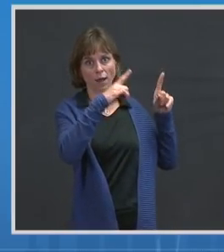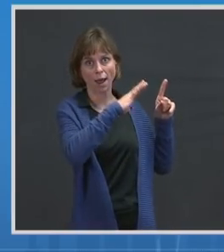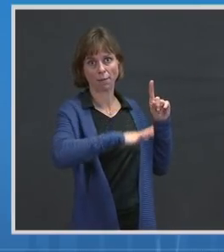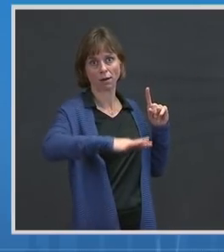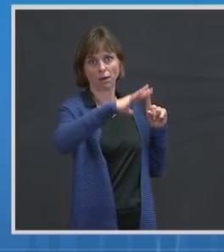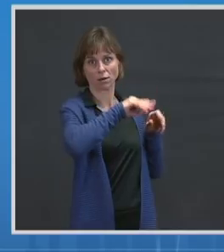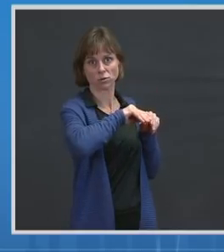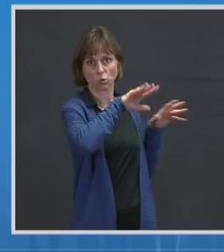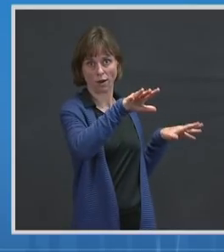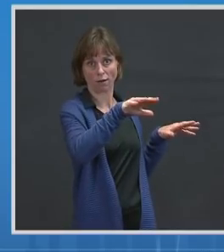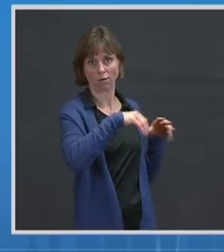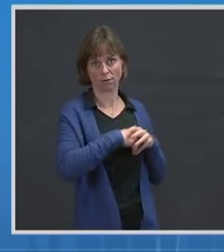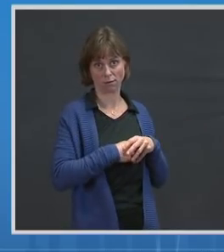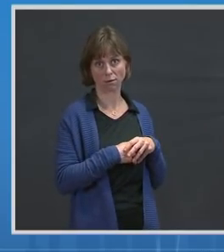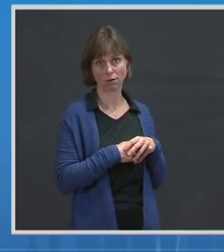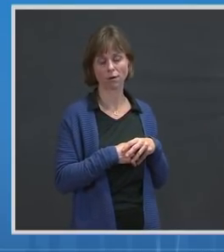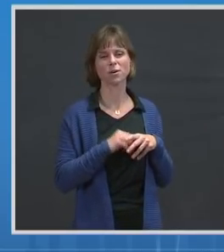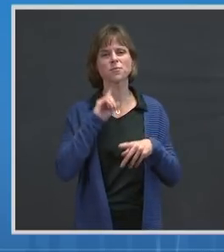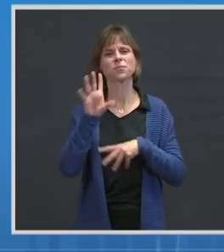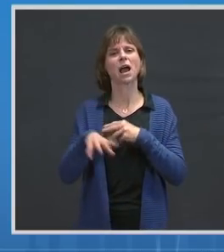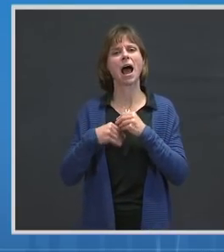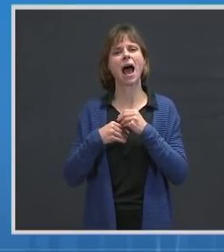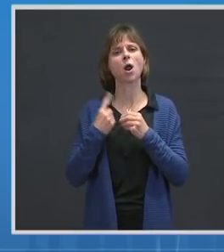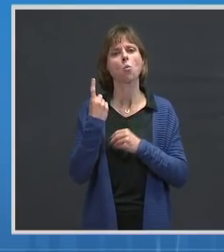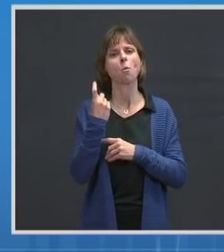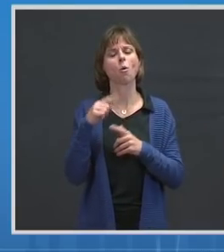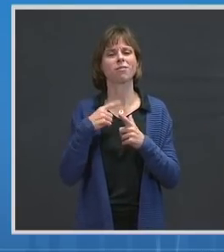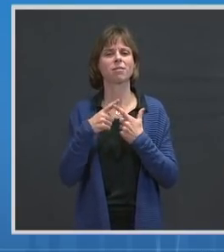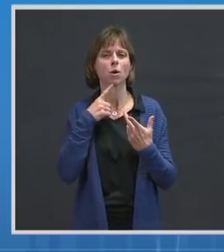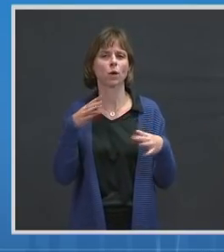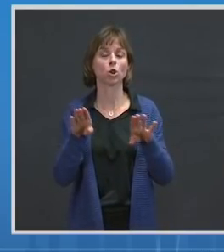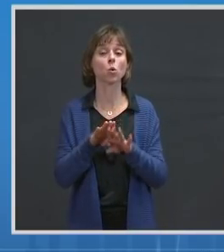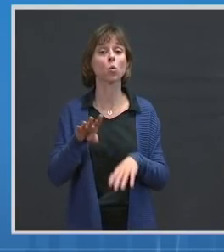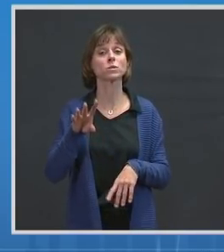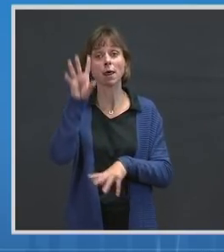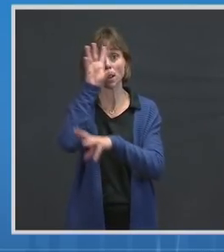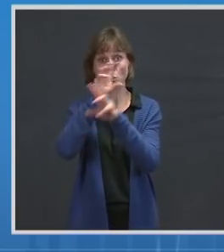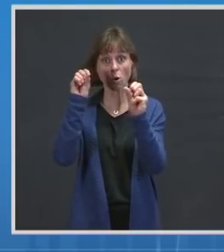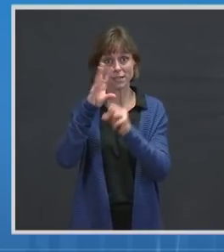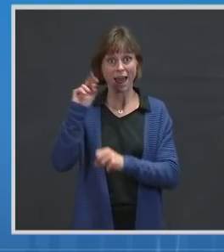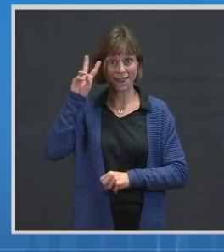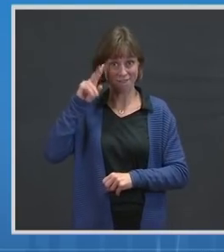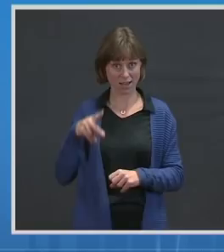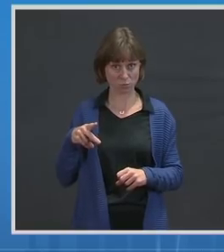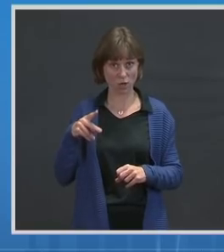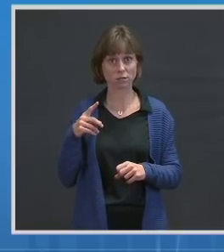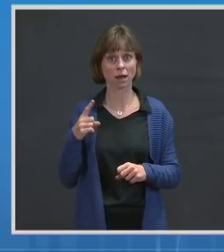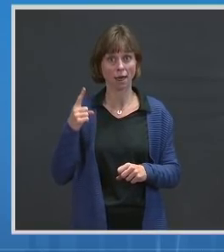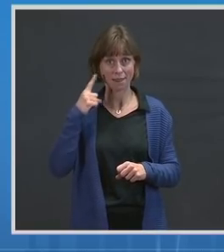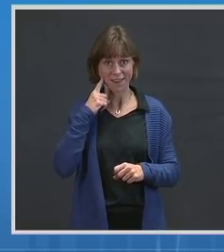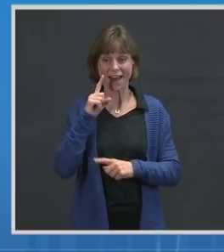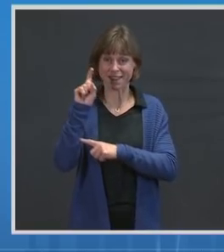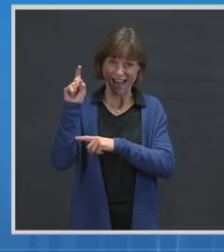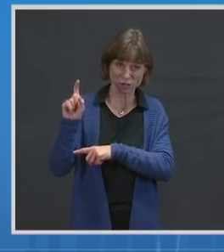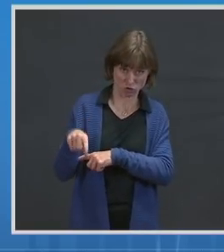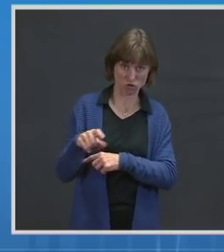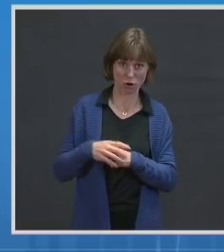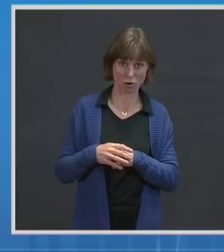and then we'll close. You know, the President and Vice President think states should ensure teachers are prioritized,